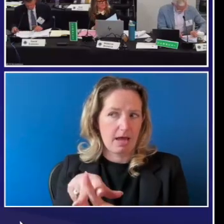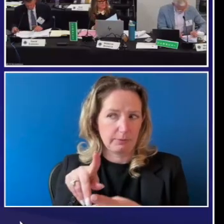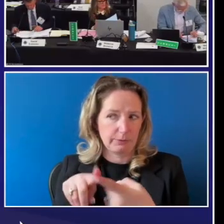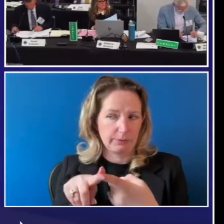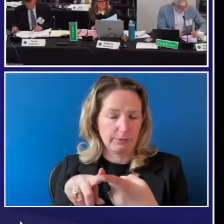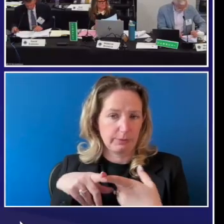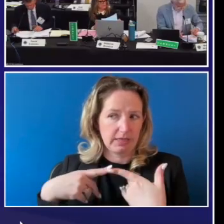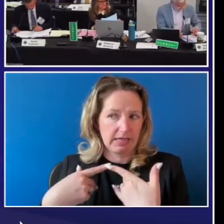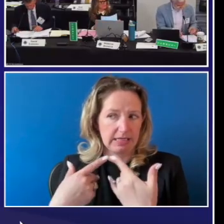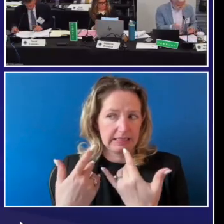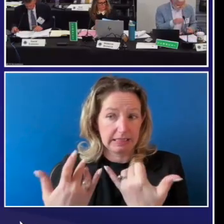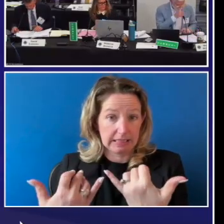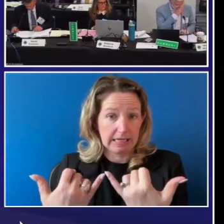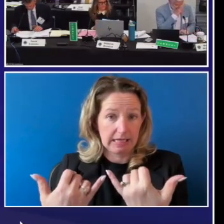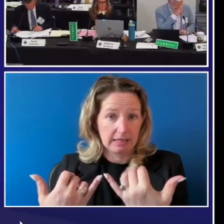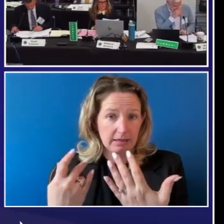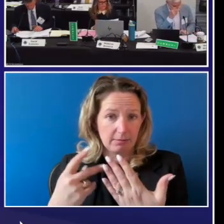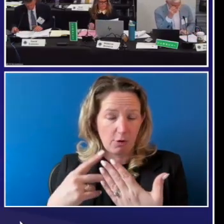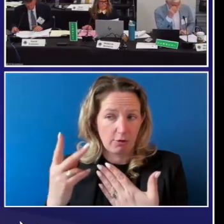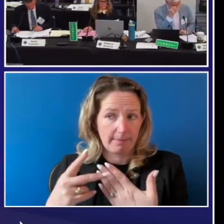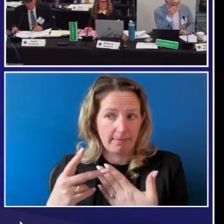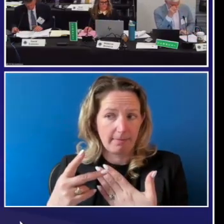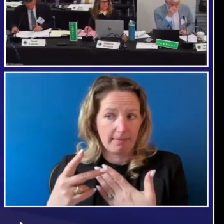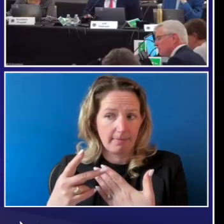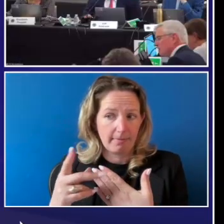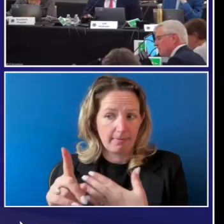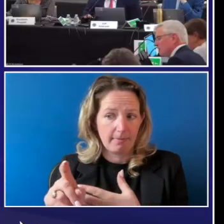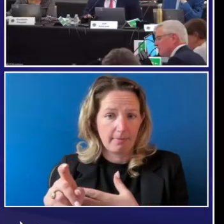Yeah, so, I mean, just make sure we're looking at it in context.